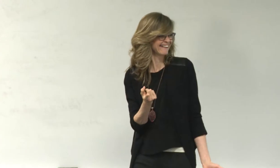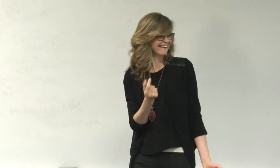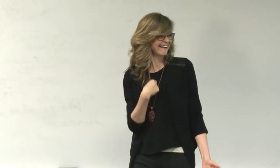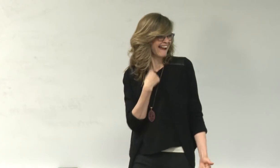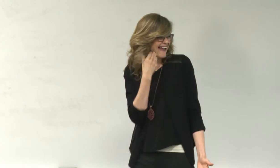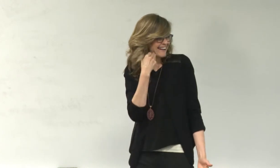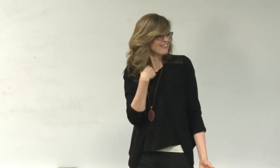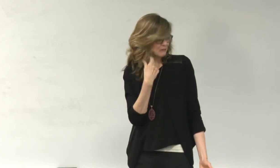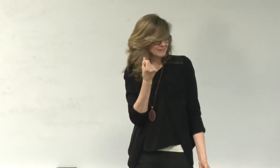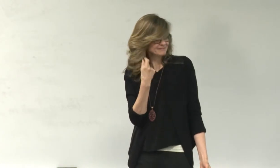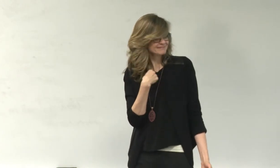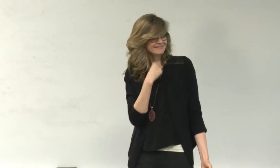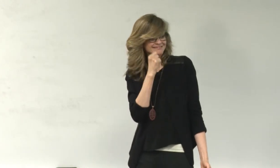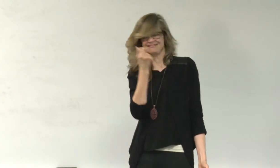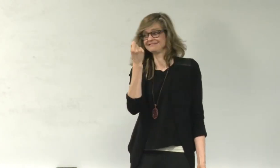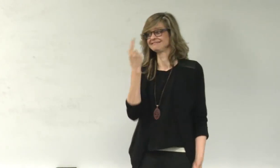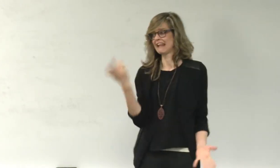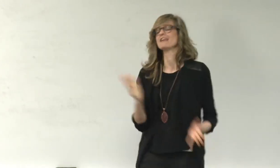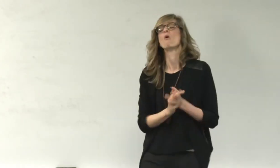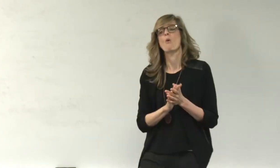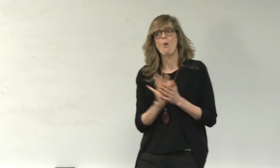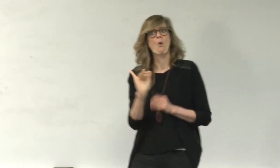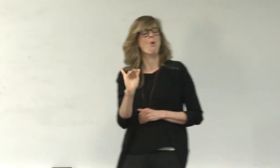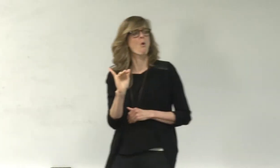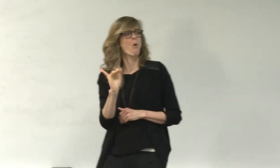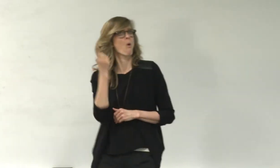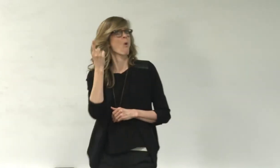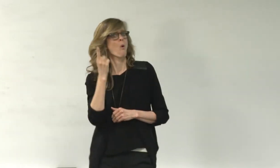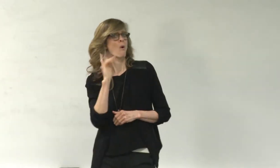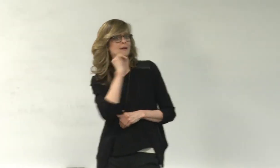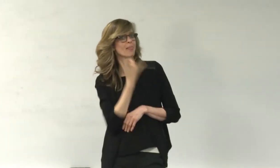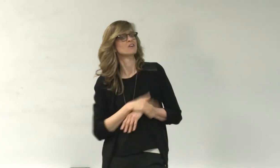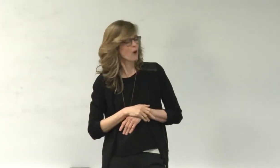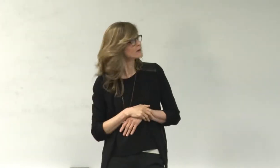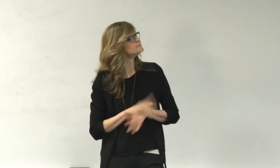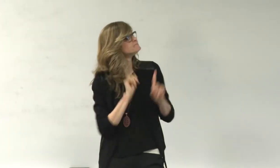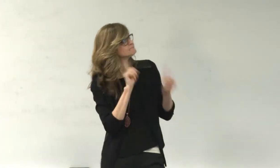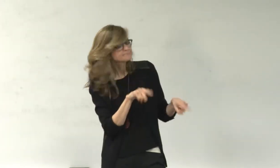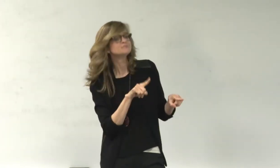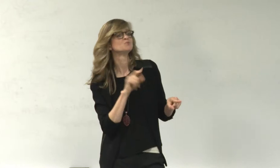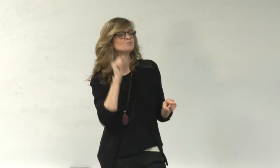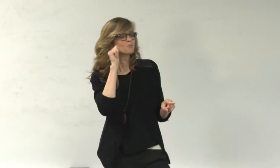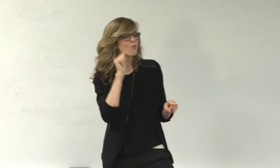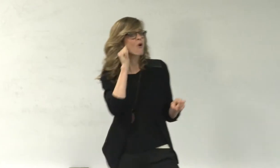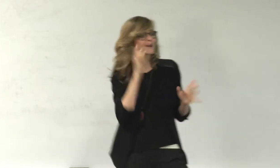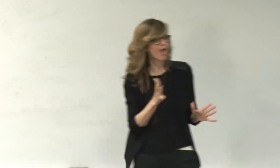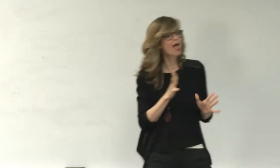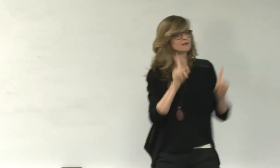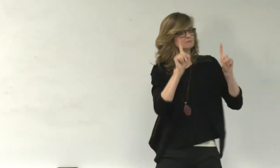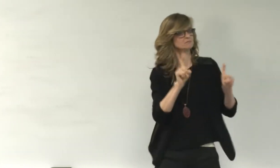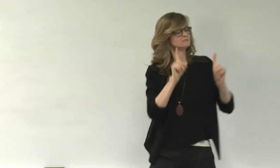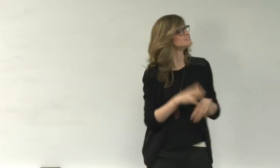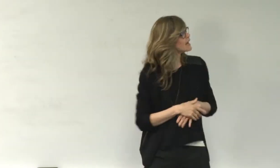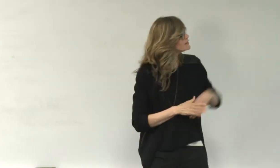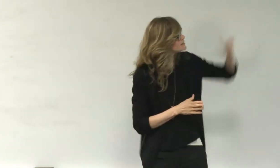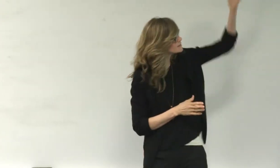I DIDN'T UNDERSTAND WHAT SHE WAS TALKING ABOUT. SO, WE WENT TO THE AUDIOLOGIST AND I HAD MY HEARING TESTED.